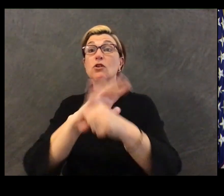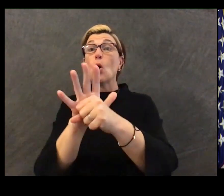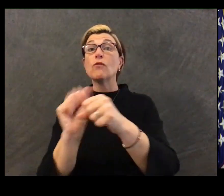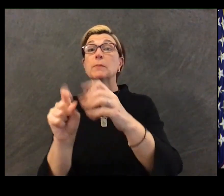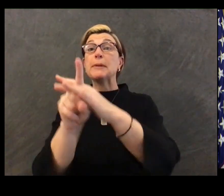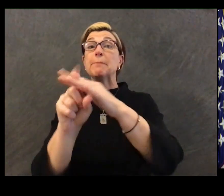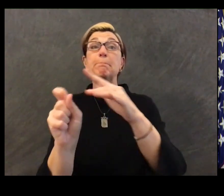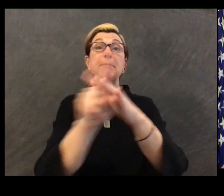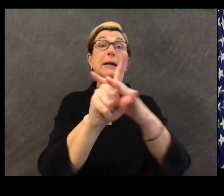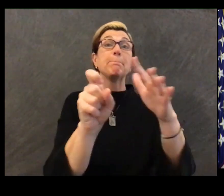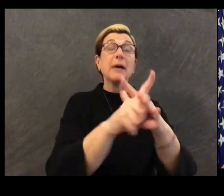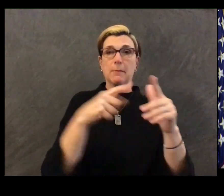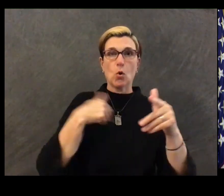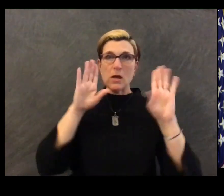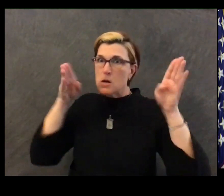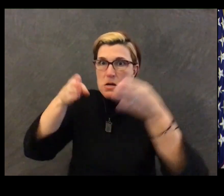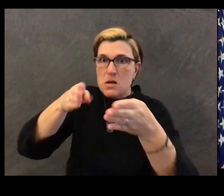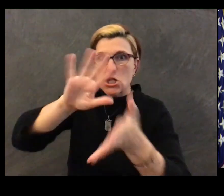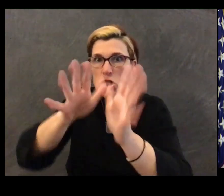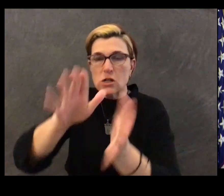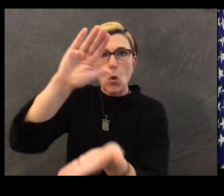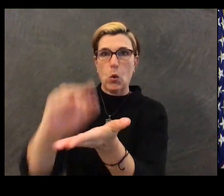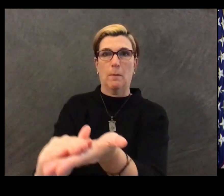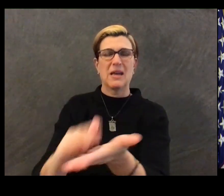it put out it goes out and it's gonna go out fast we're gonna be watching for it